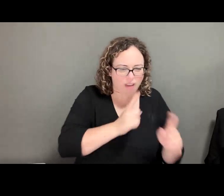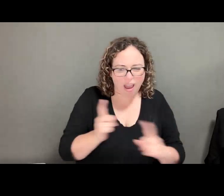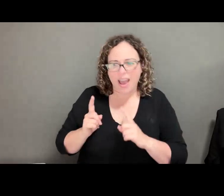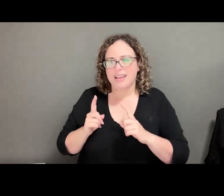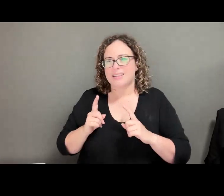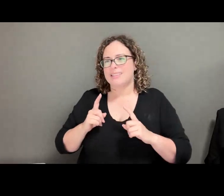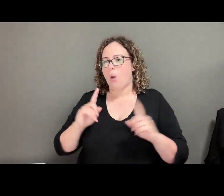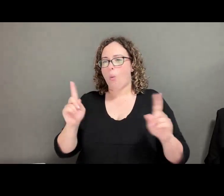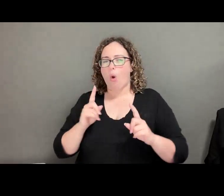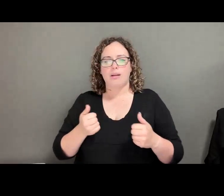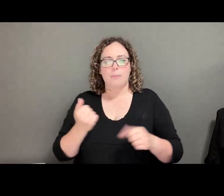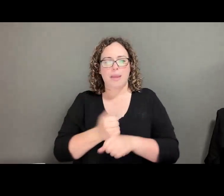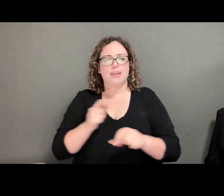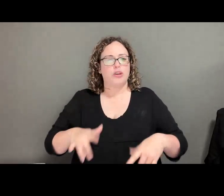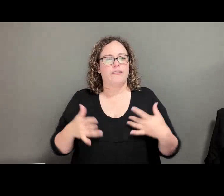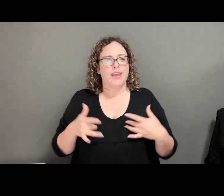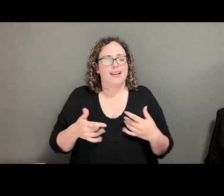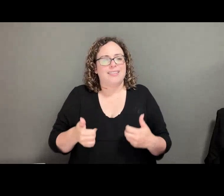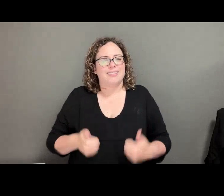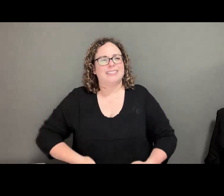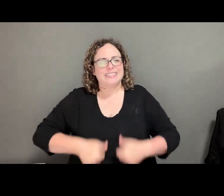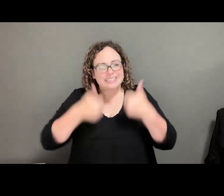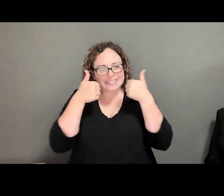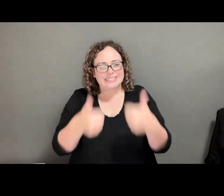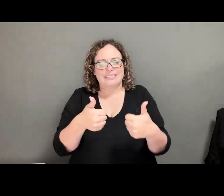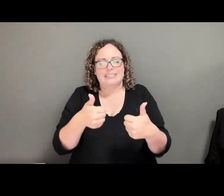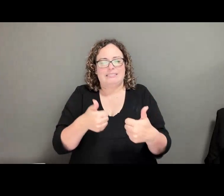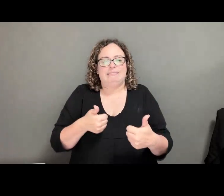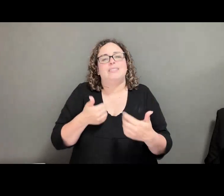And hopefully we can do another one of these at another time.